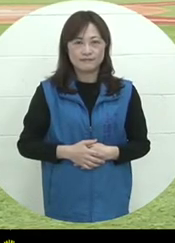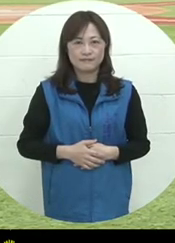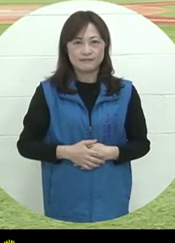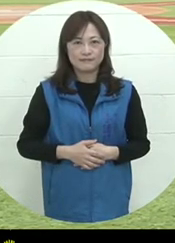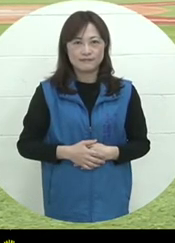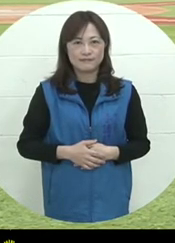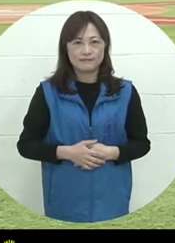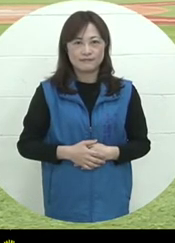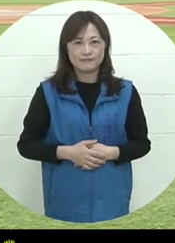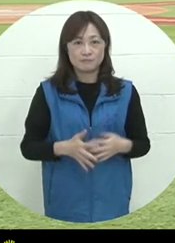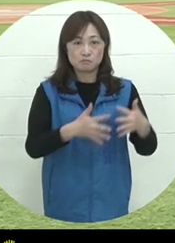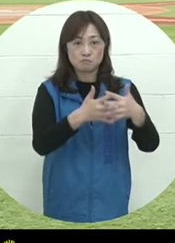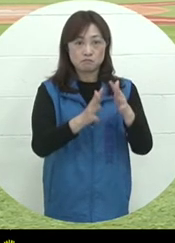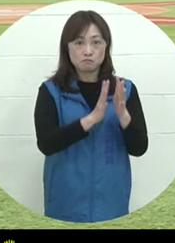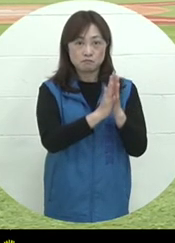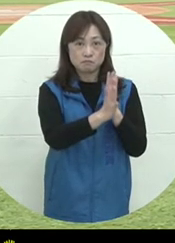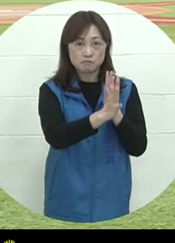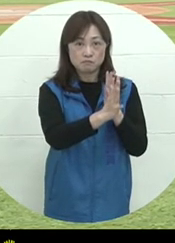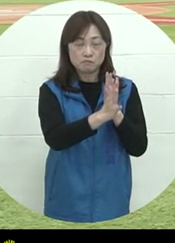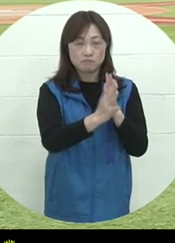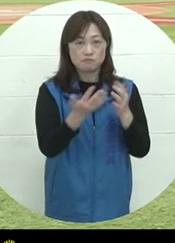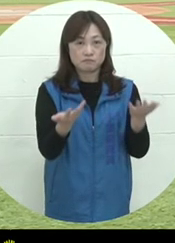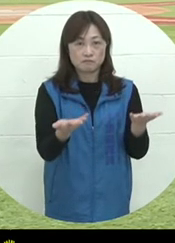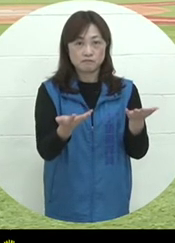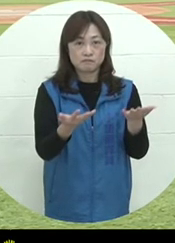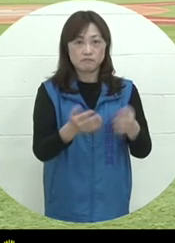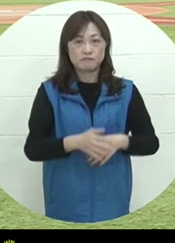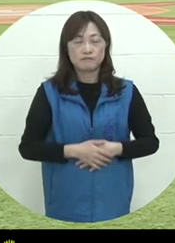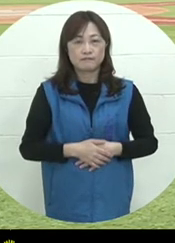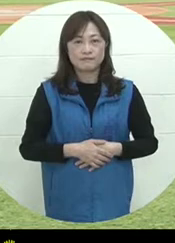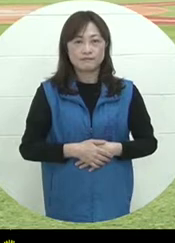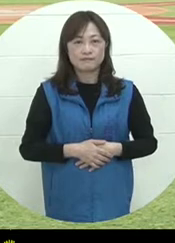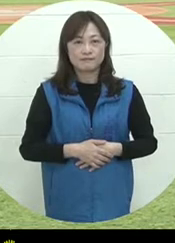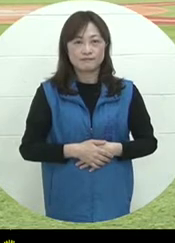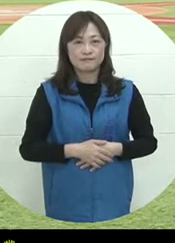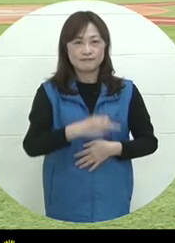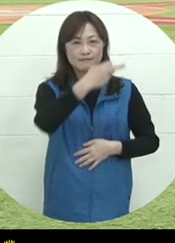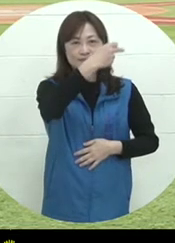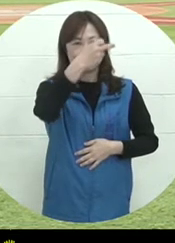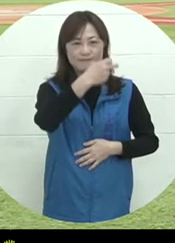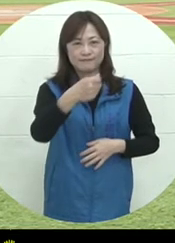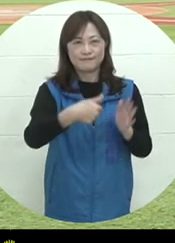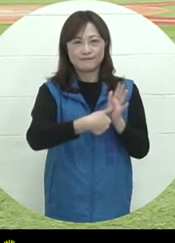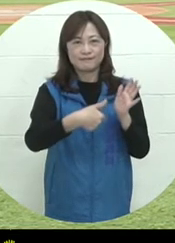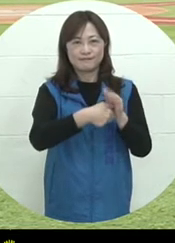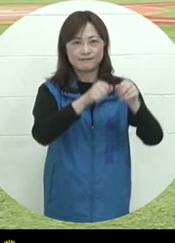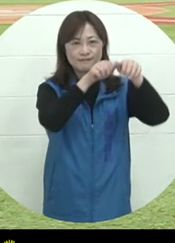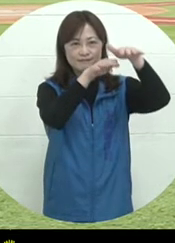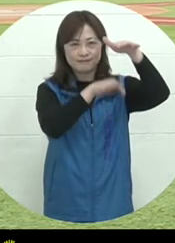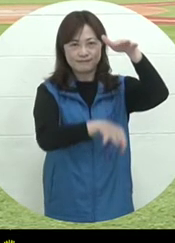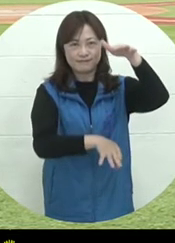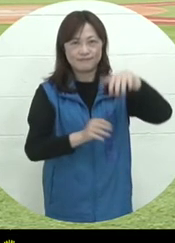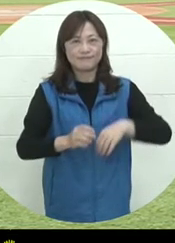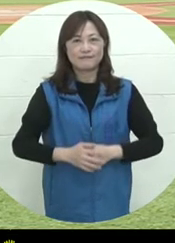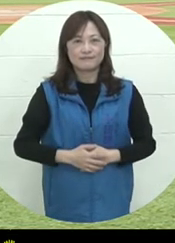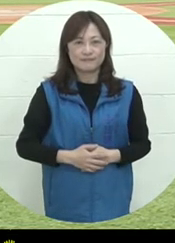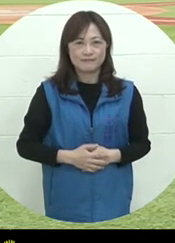the starting pitcher arranged by the American team today is Anderson , and the backup pitcher is Greenstar 1, Joshbar, second player, Rascal